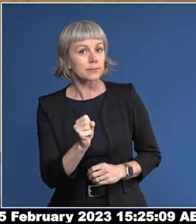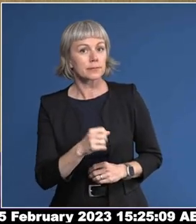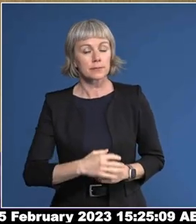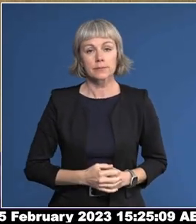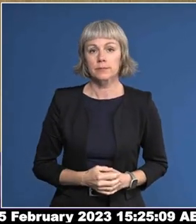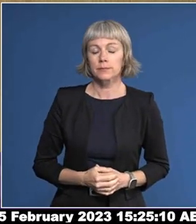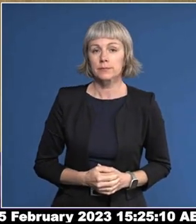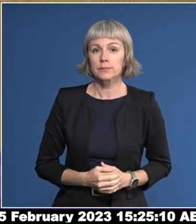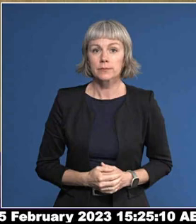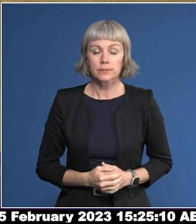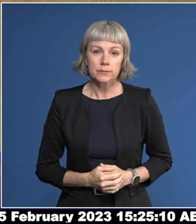I will now ask Ms Dowsett to ask you some questions.